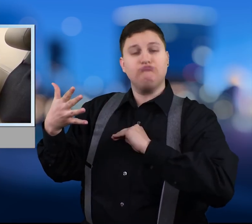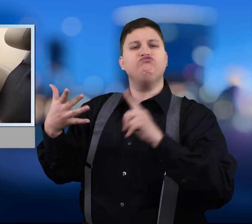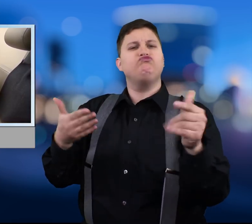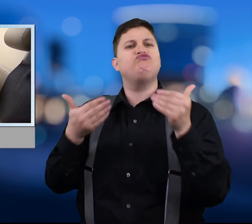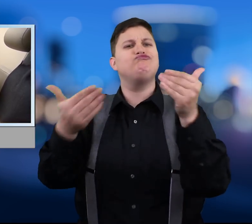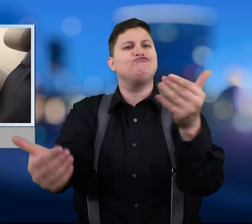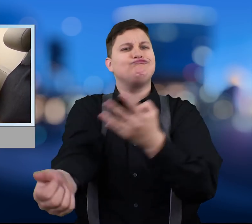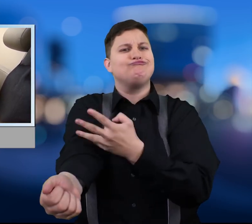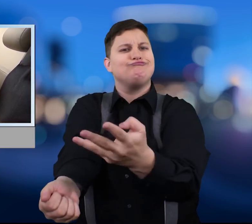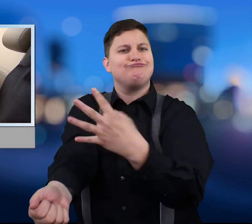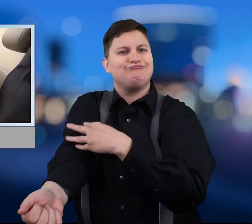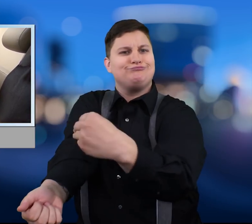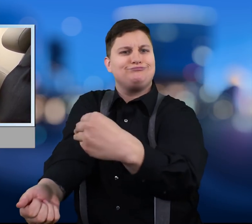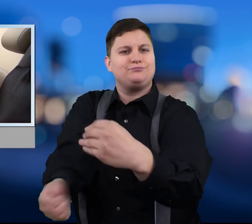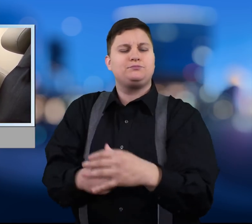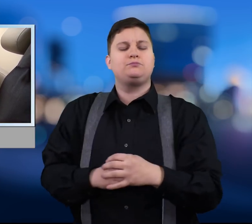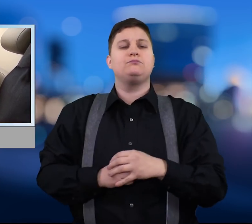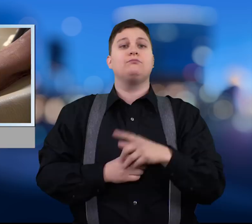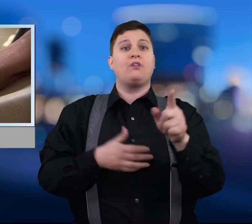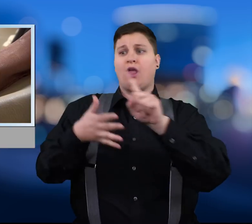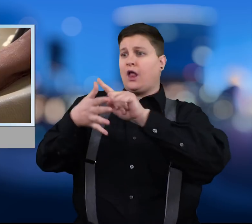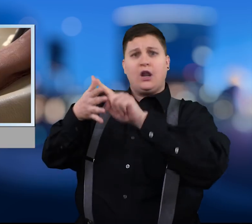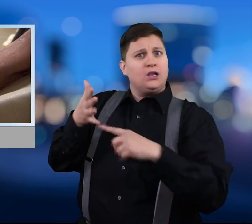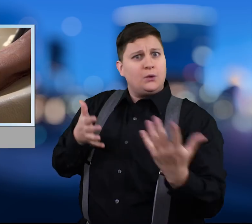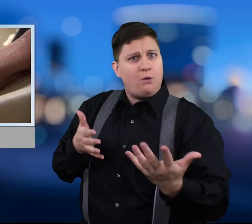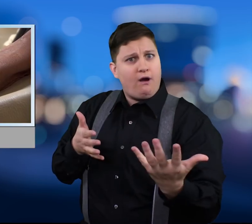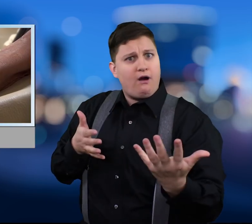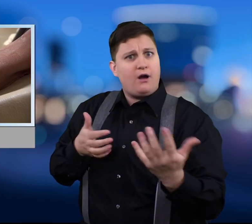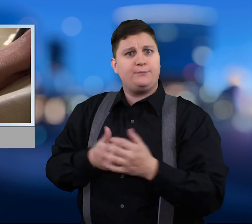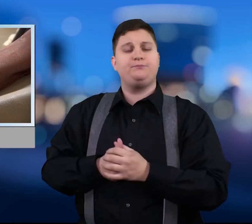an eligible donor.